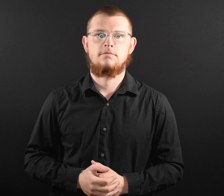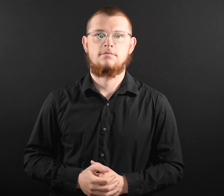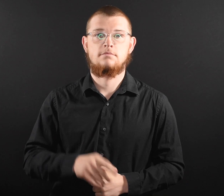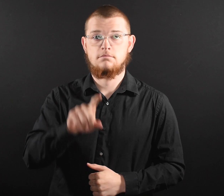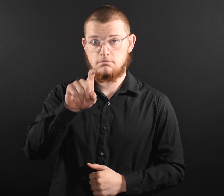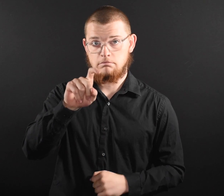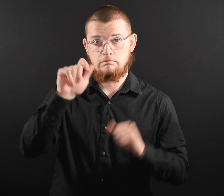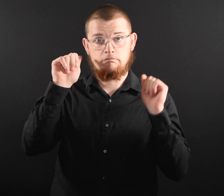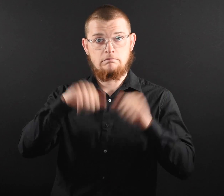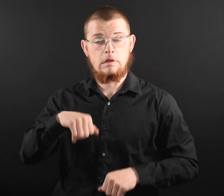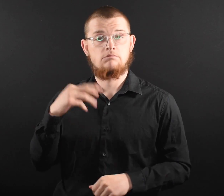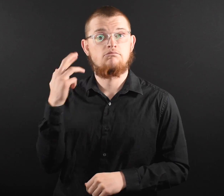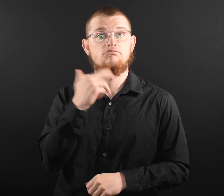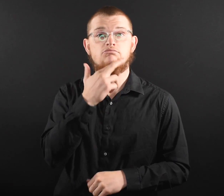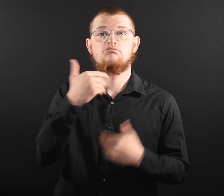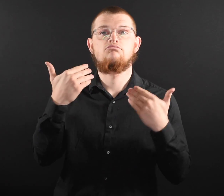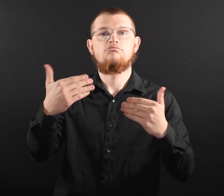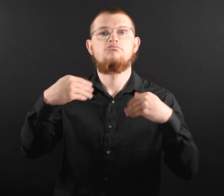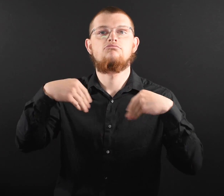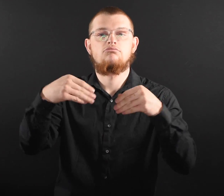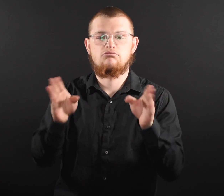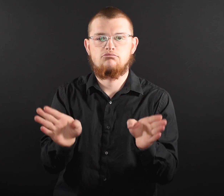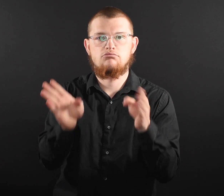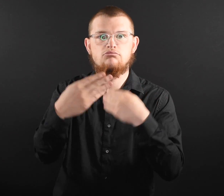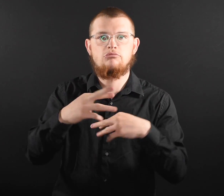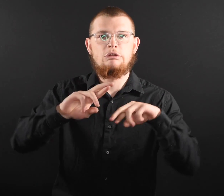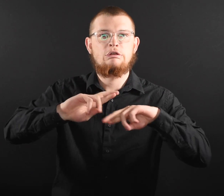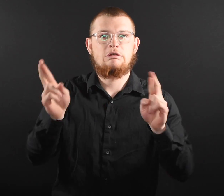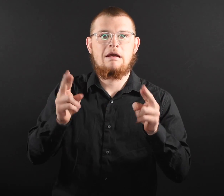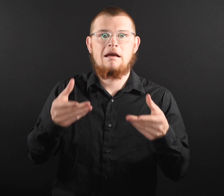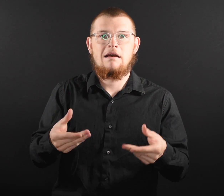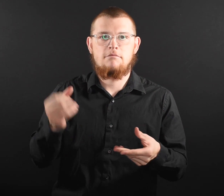Can restaurants sell meal kits that include raw animal foods?